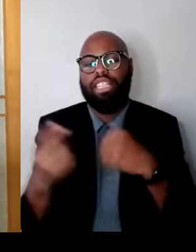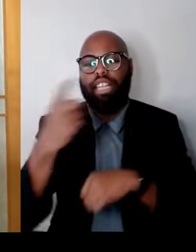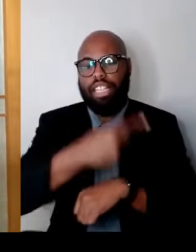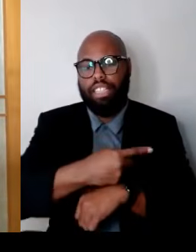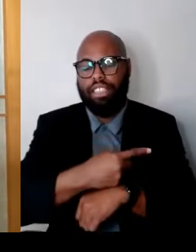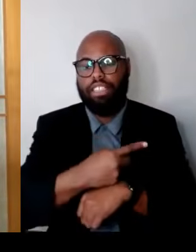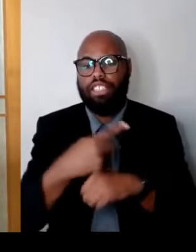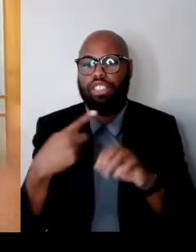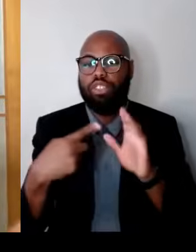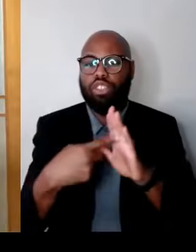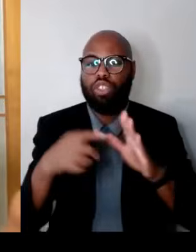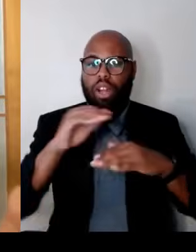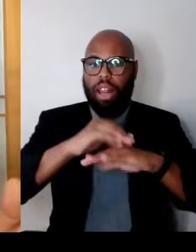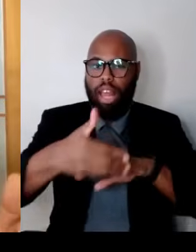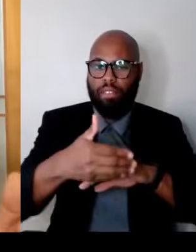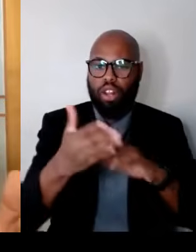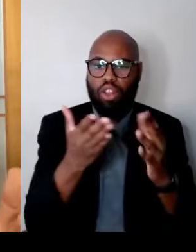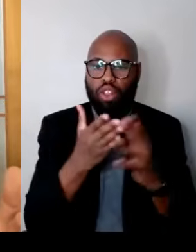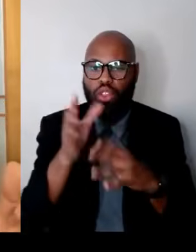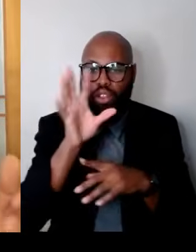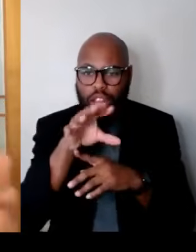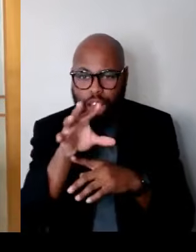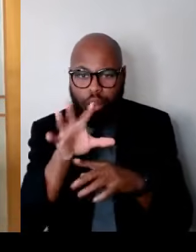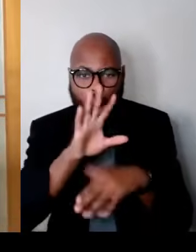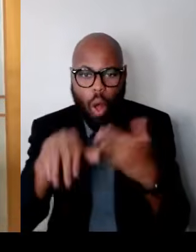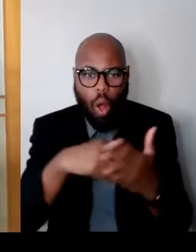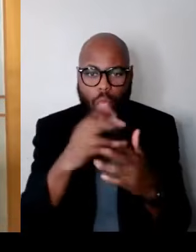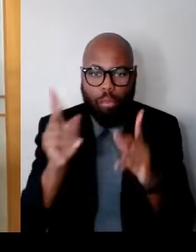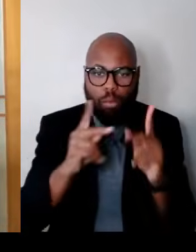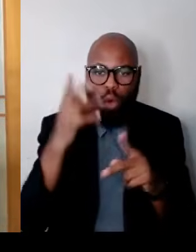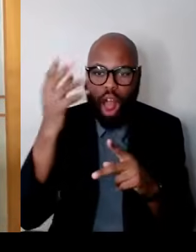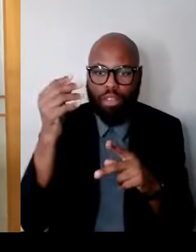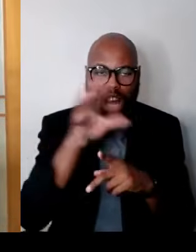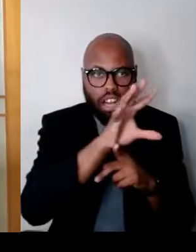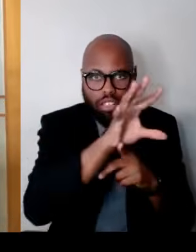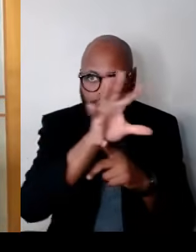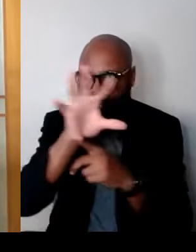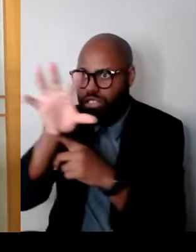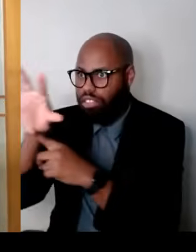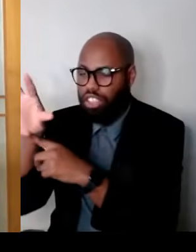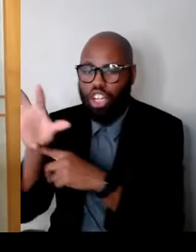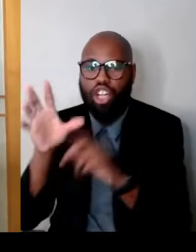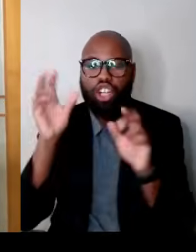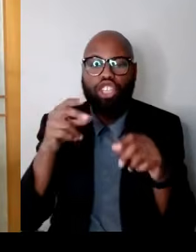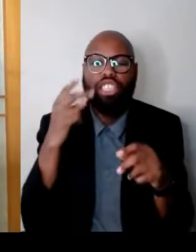through the camera all the people that are outside. And you should see the faces of the people detained,